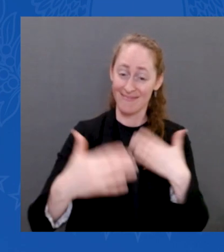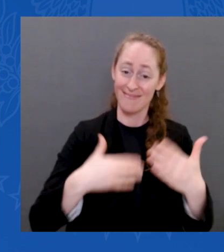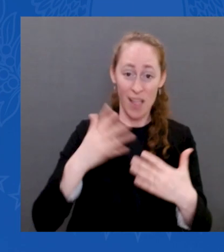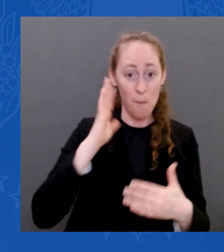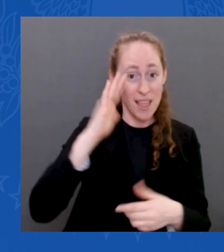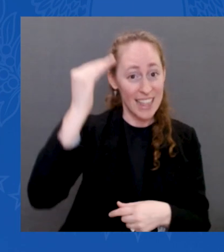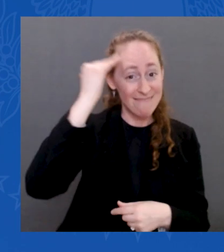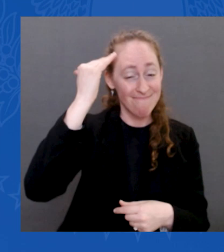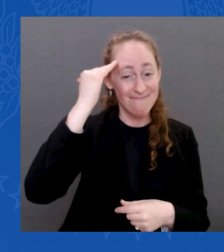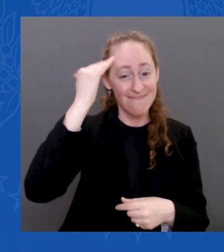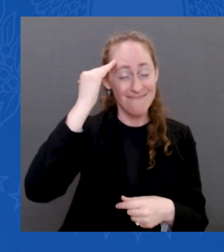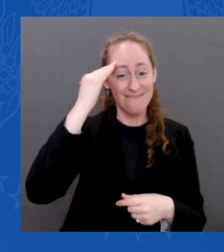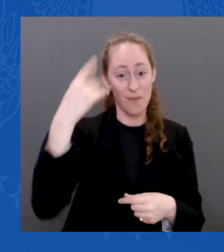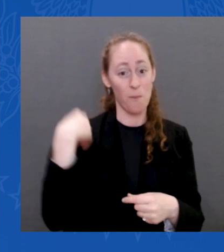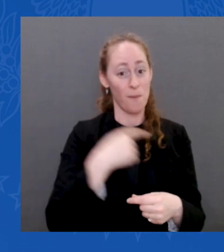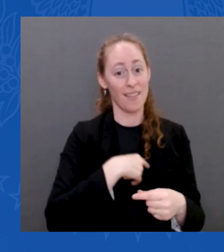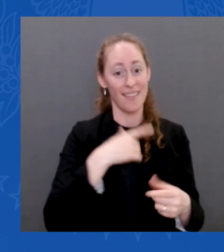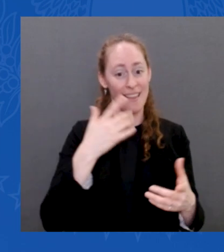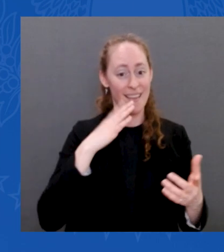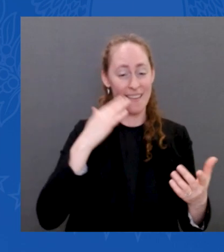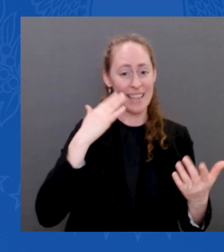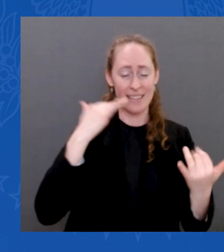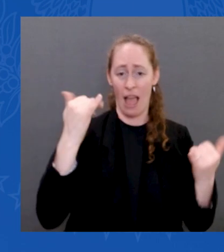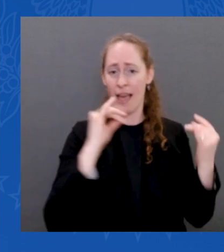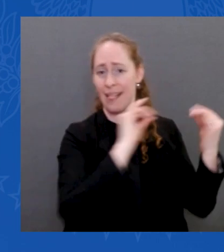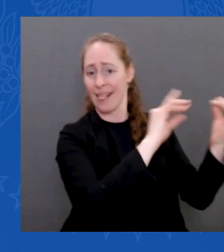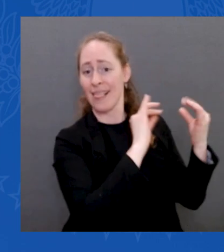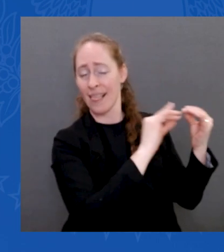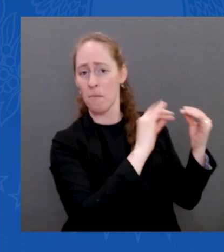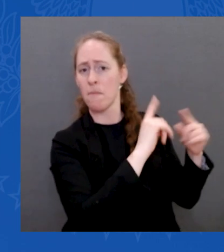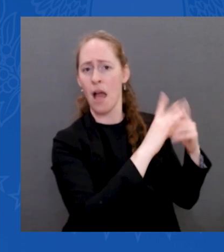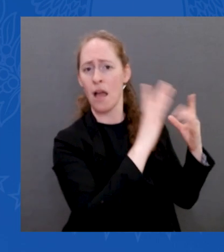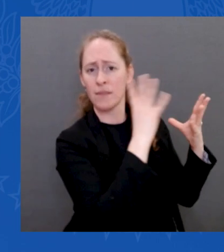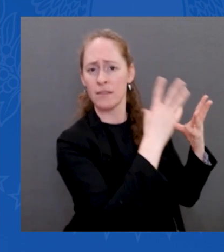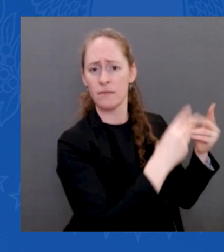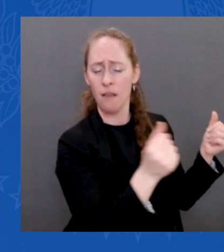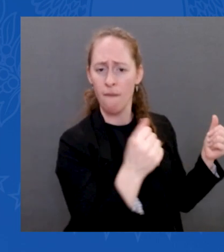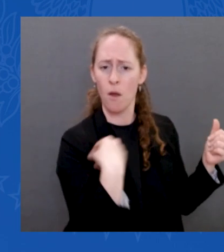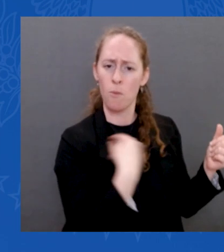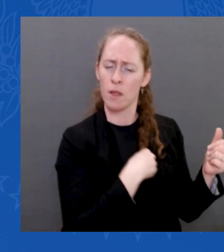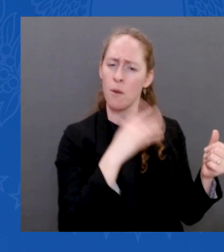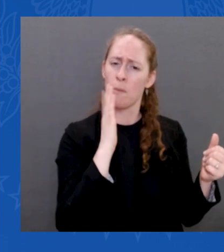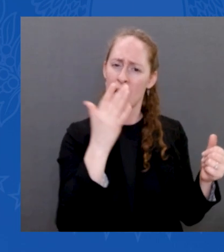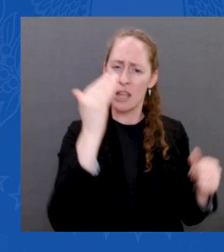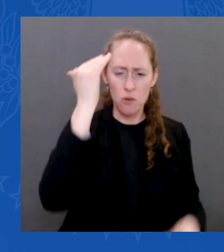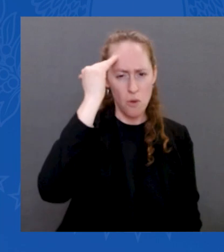And that is that we've learned now -- you all know those who -- of you in the teaching profession know